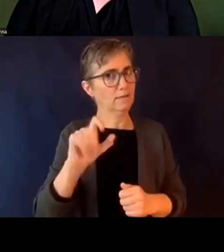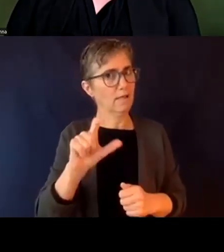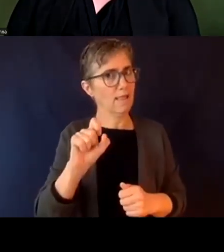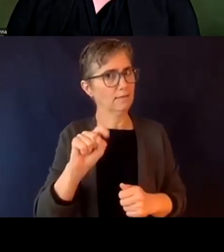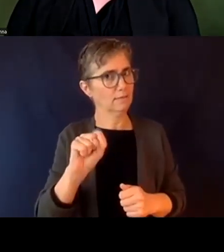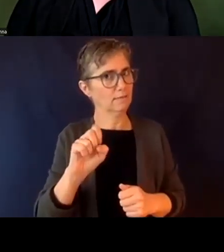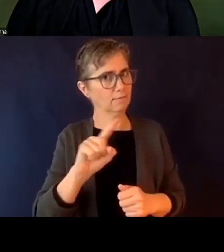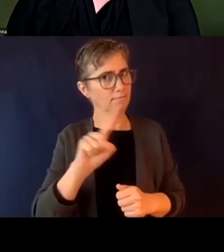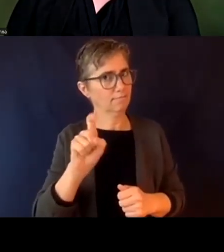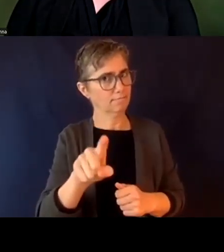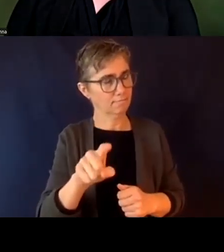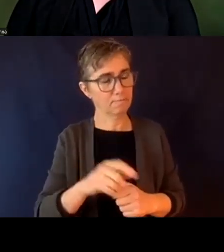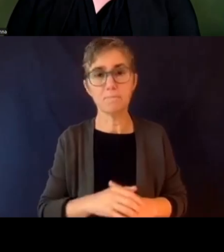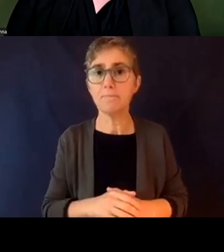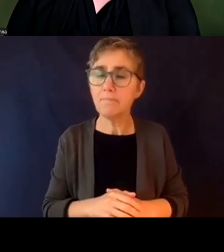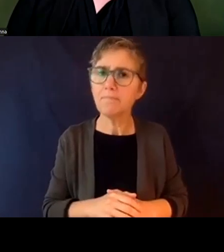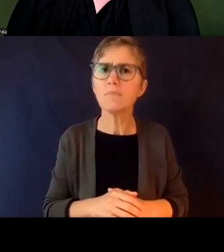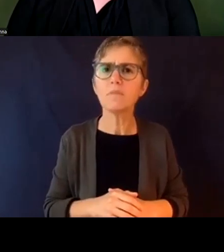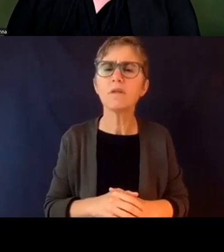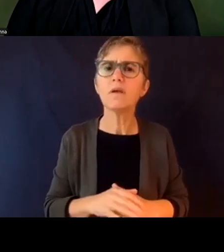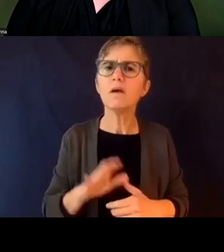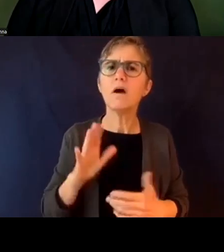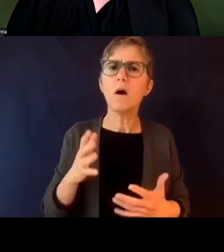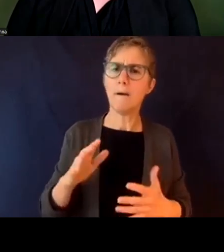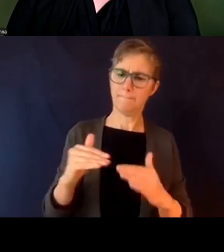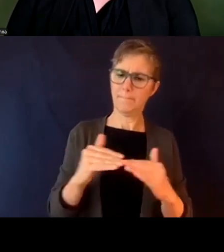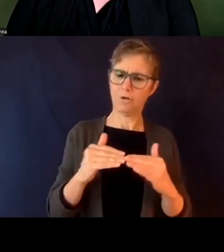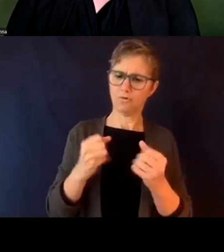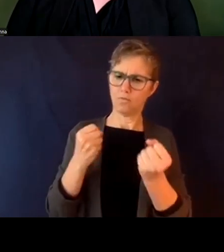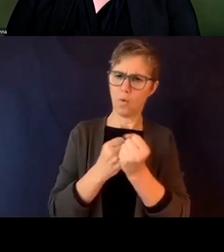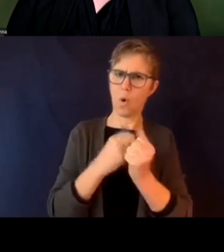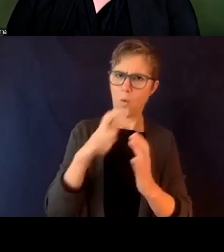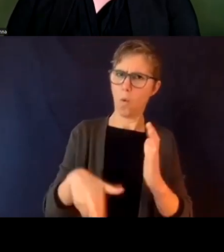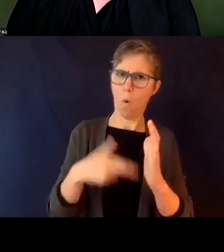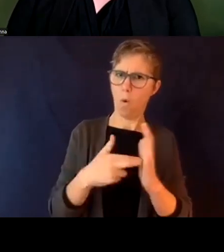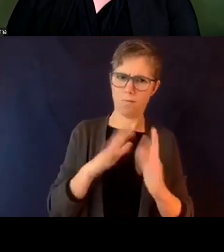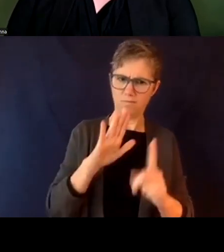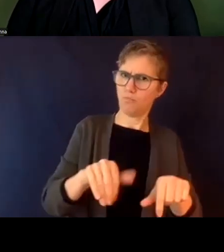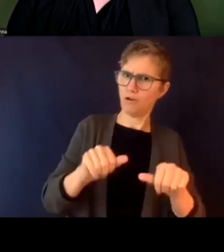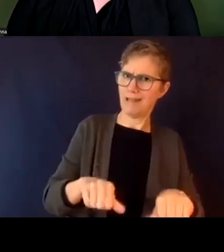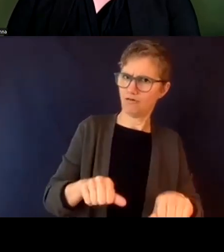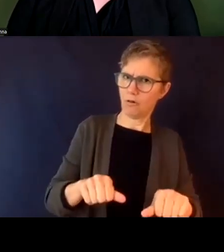What is the potential of peer support roles to work with, and in between,